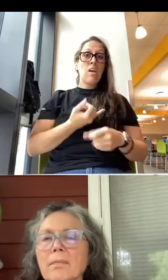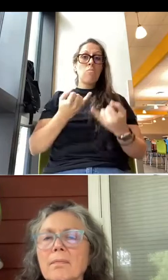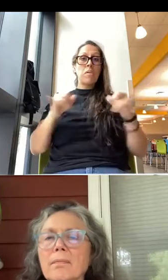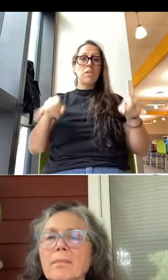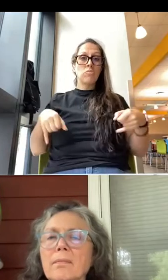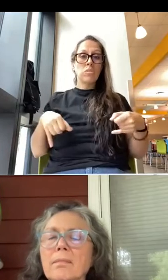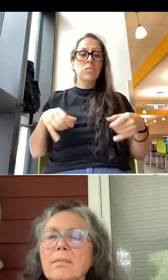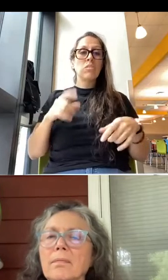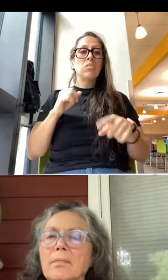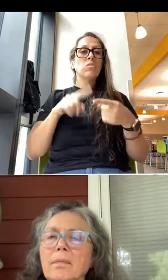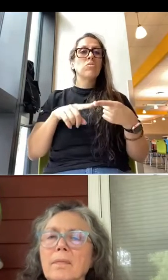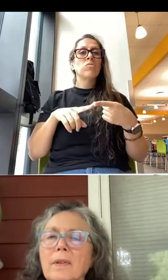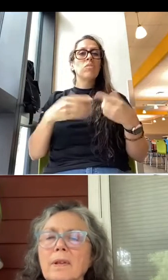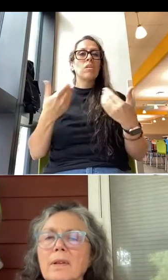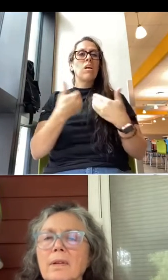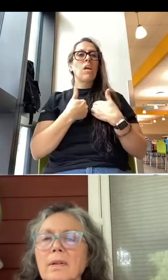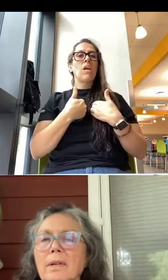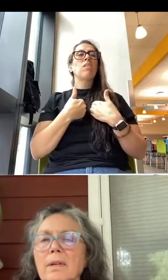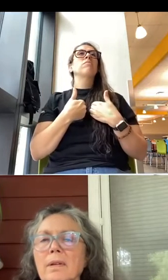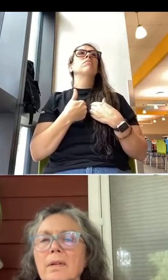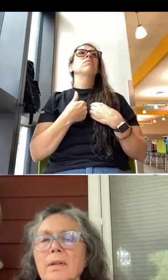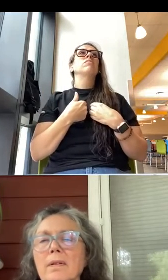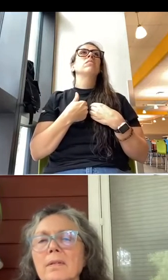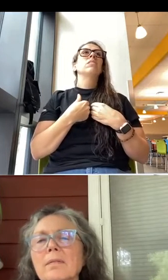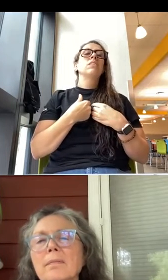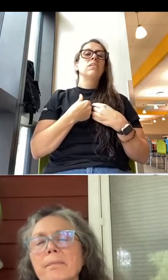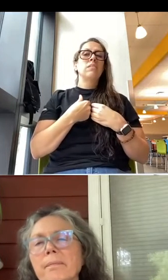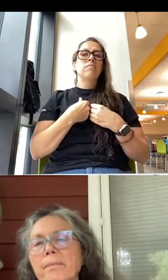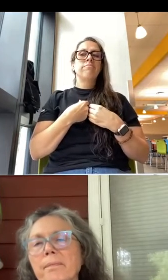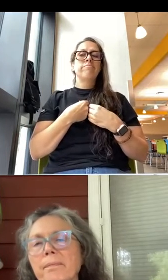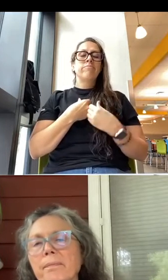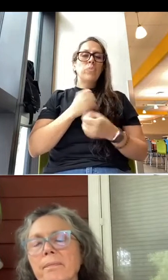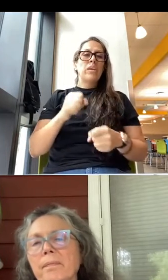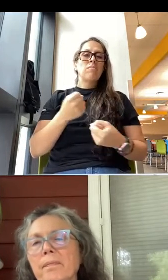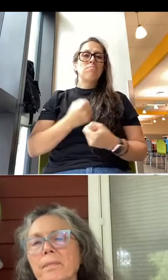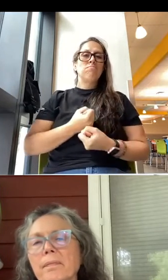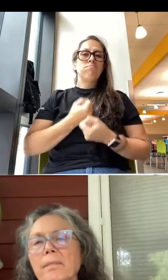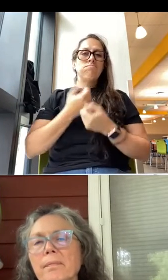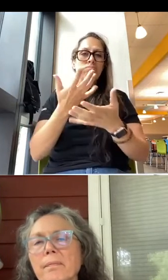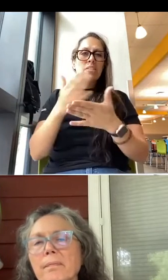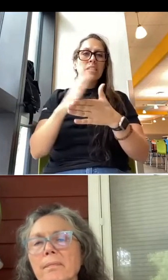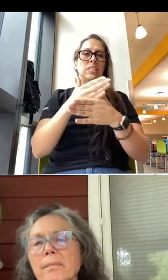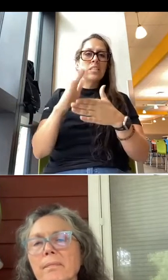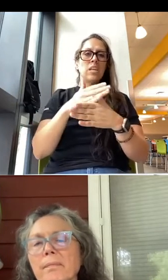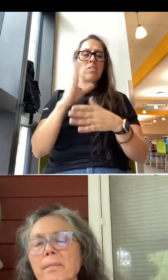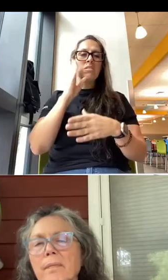to have a flash of shared experience. And I think that that creates a personal connection. So, instead of being, like,